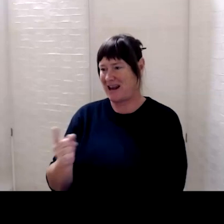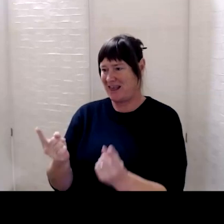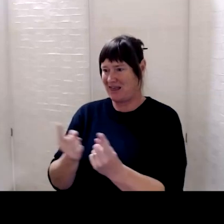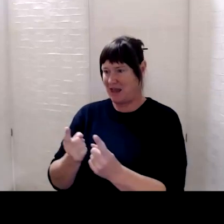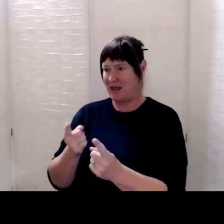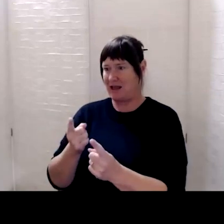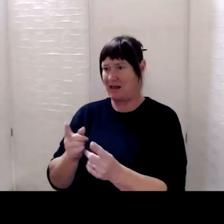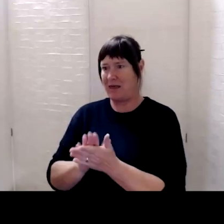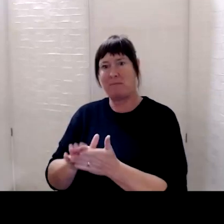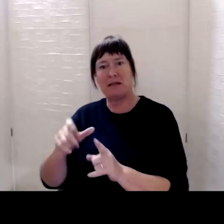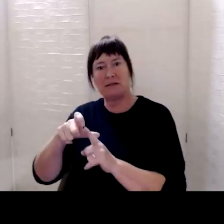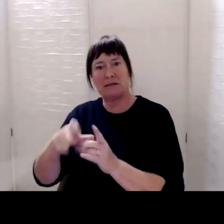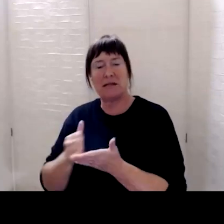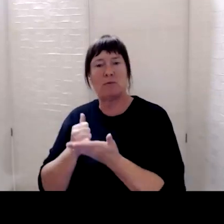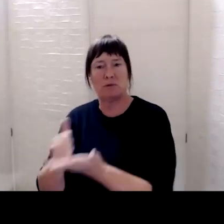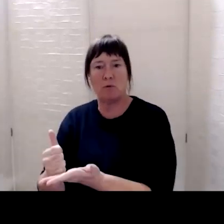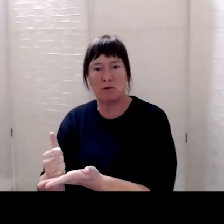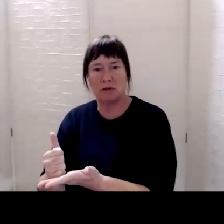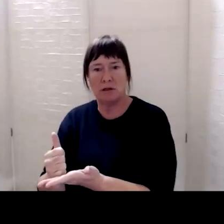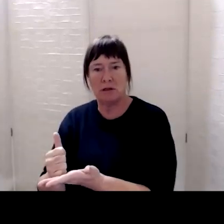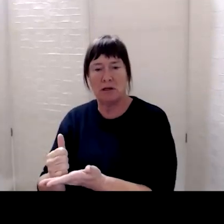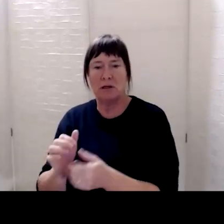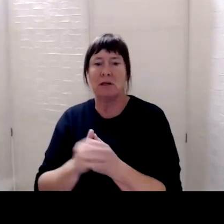And if we want people to experience ordinary life